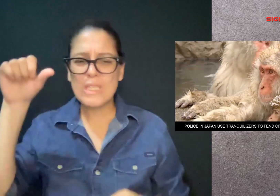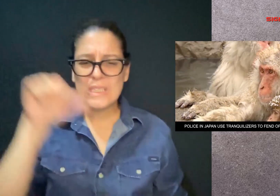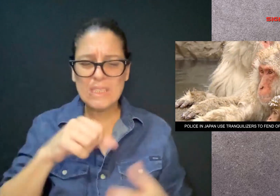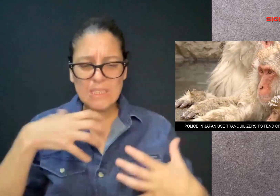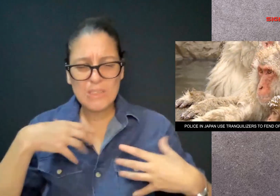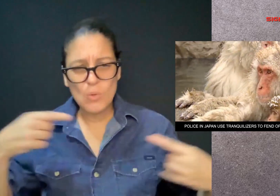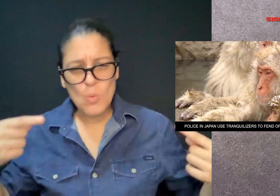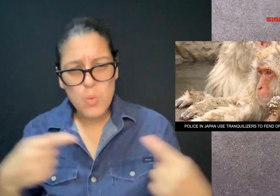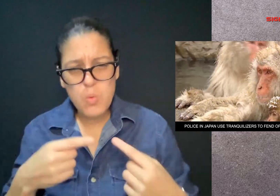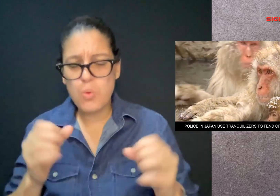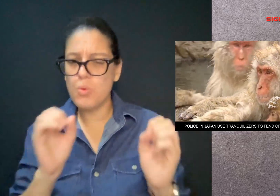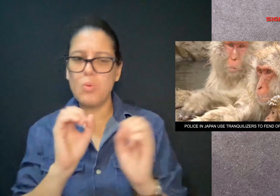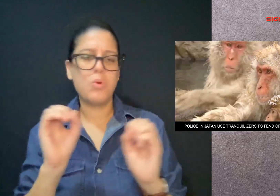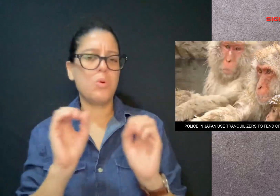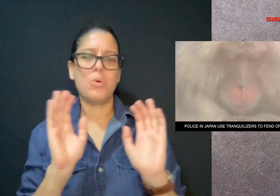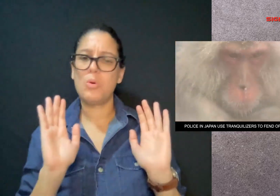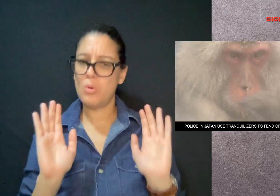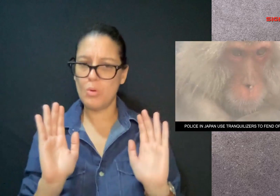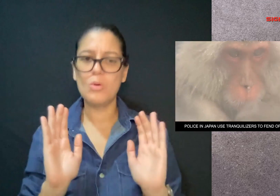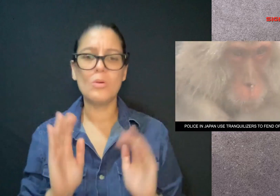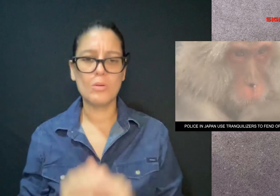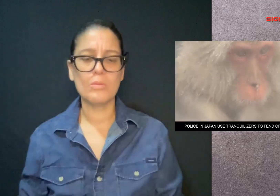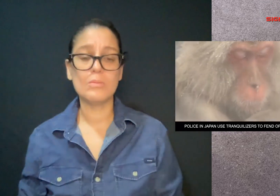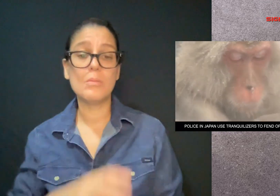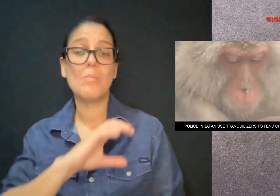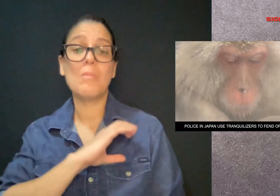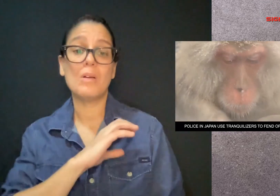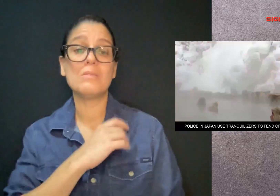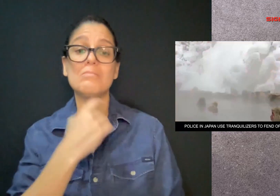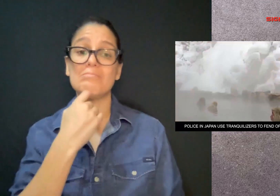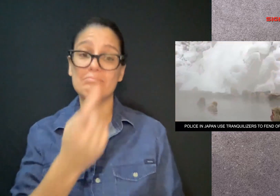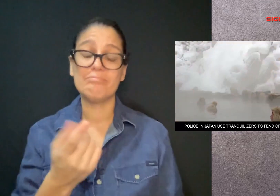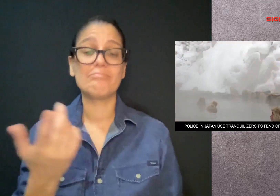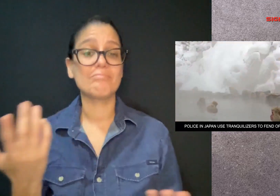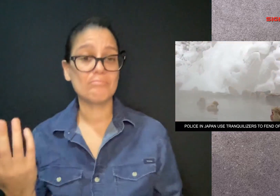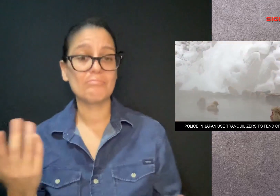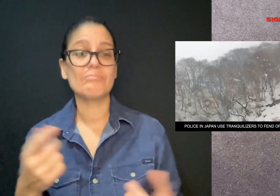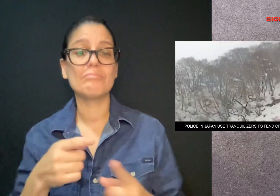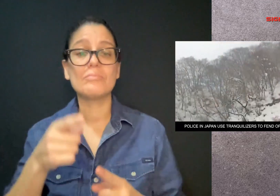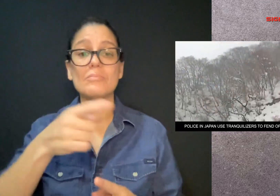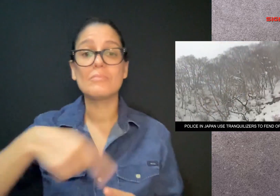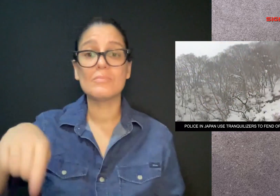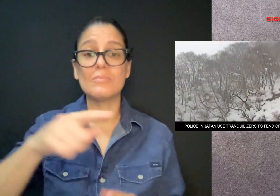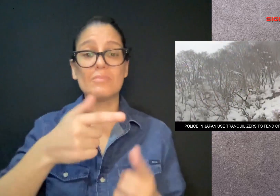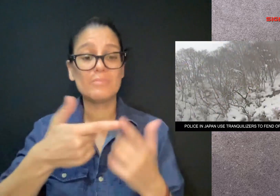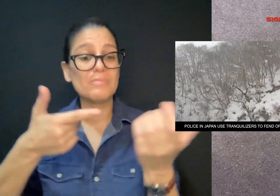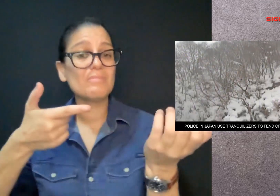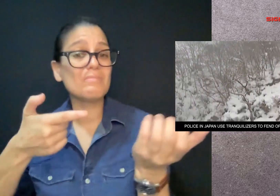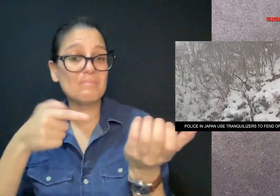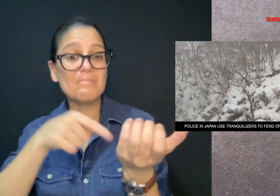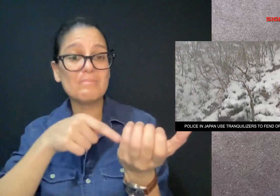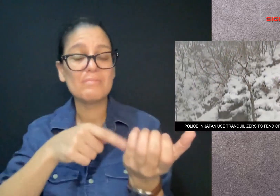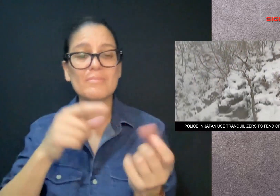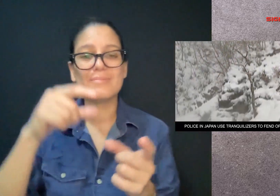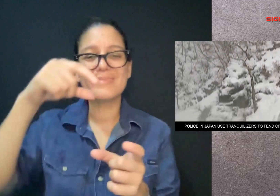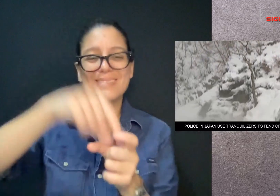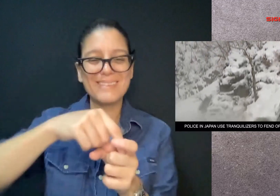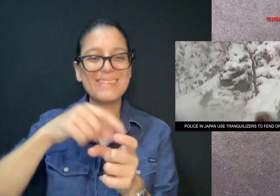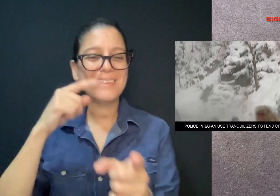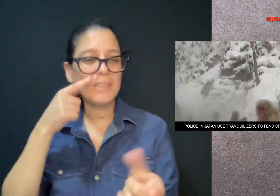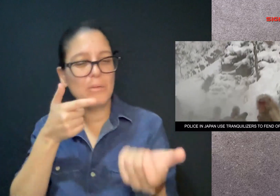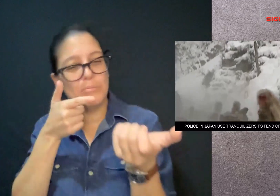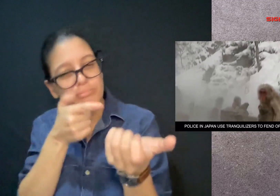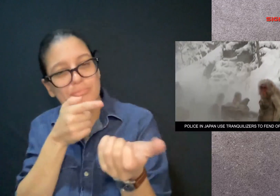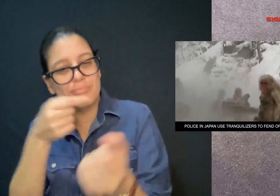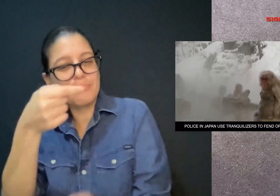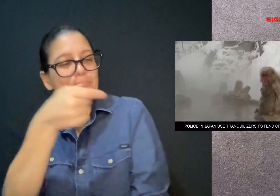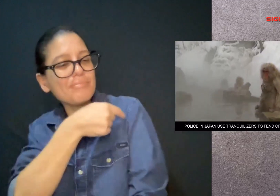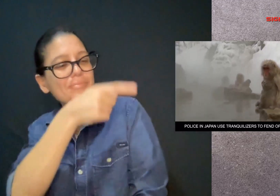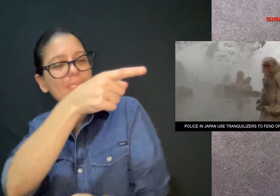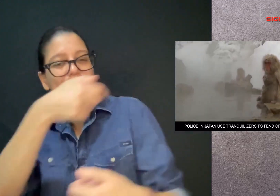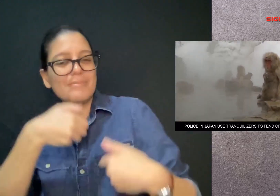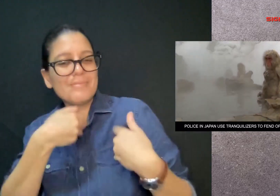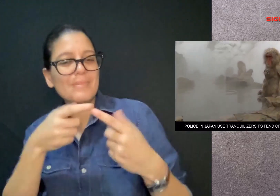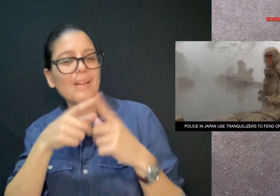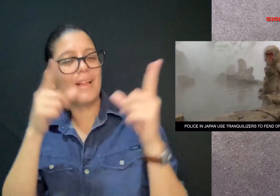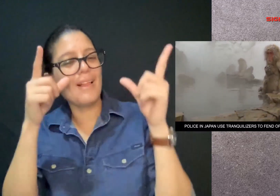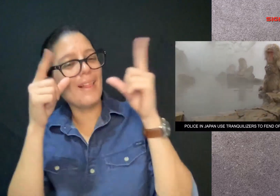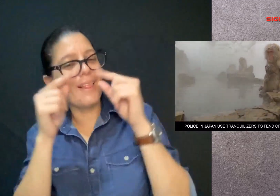have been reported police switched to tranquilizer guns when the nets and traps they set didn't